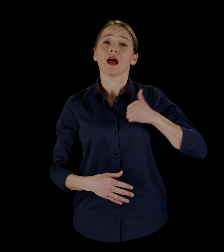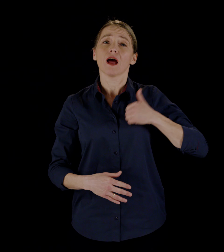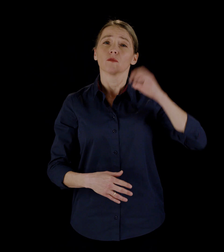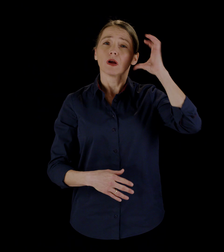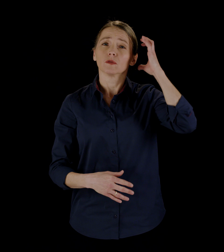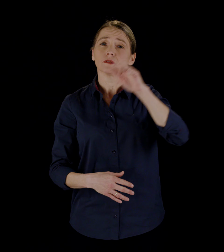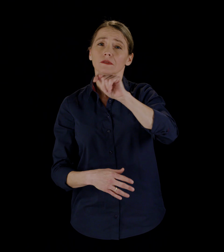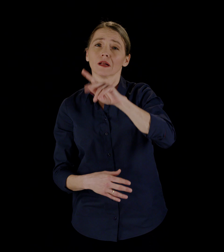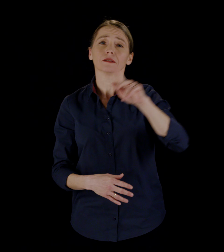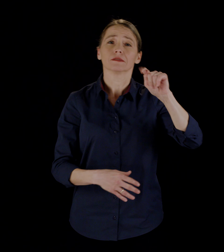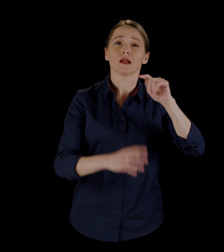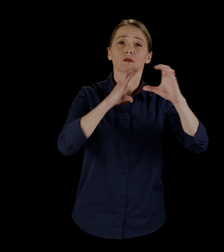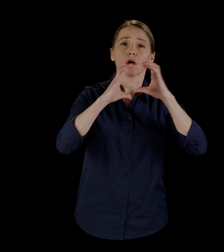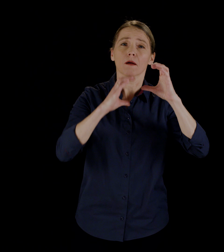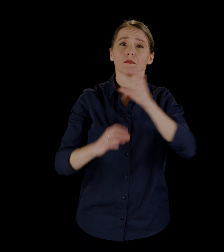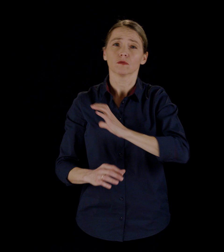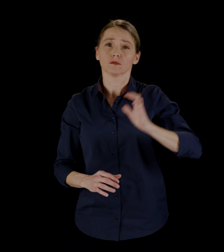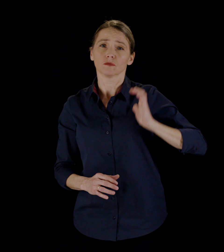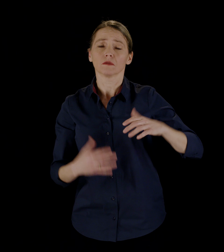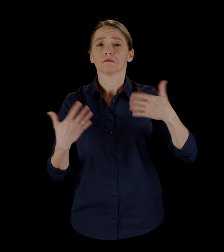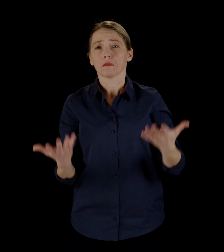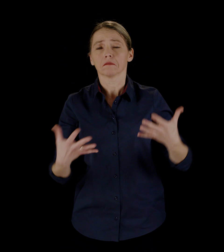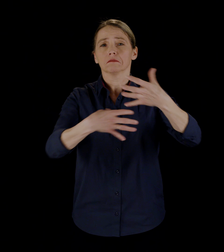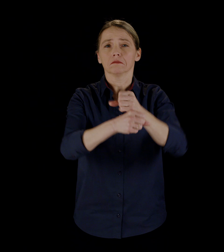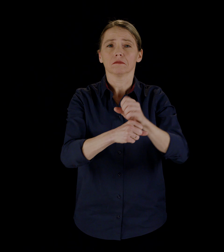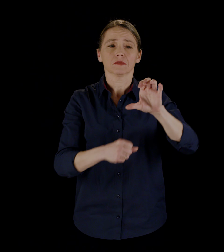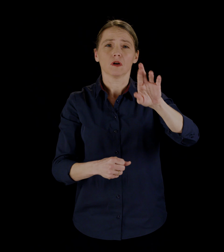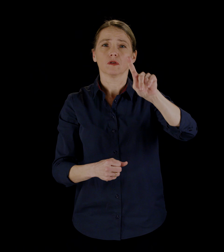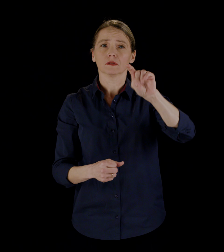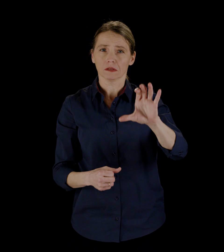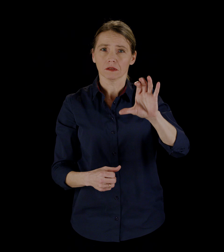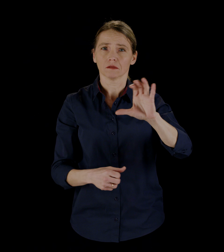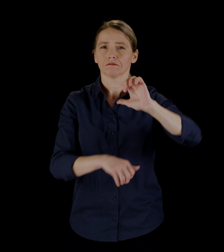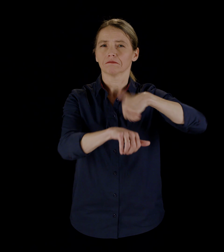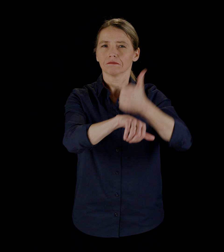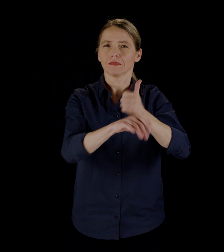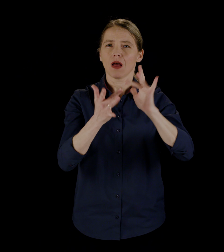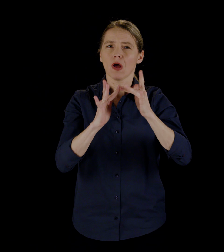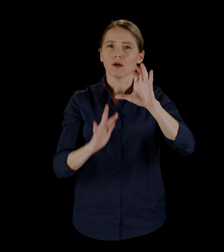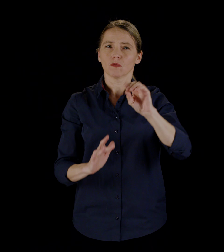The Canadian Radio-television and Telecommunications Commission, or CRTC for short, created the